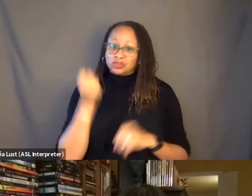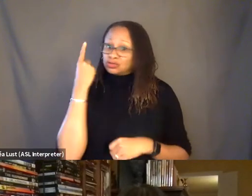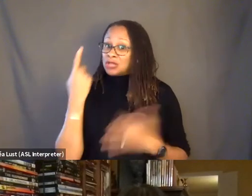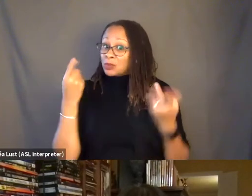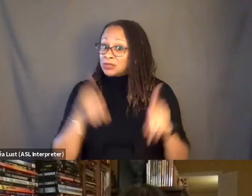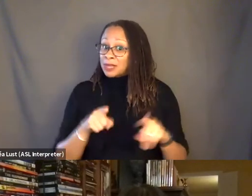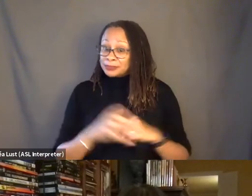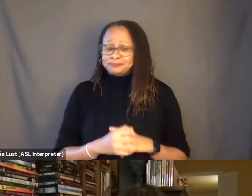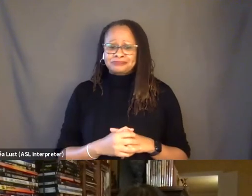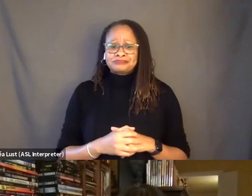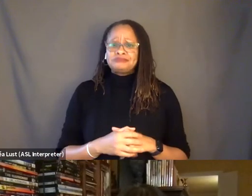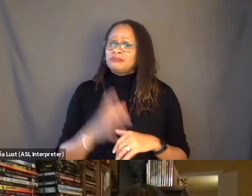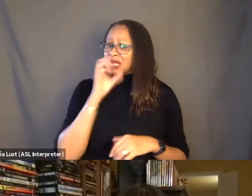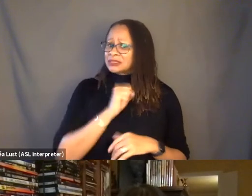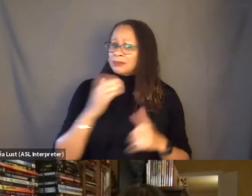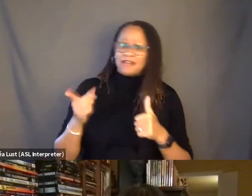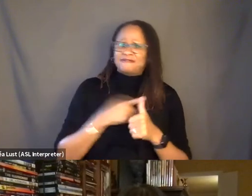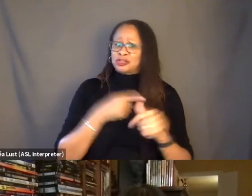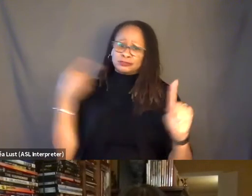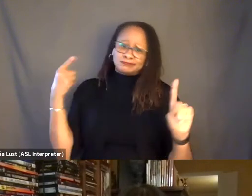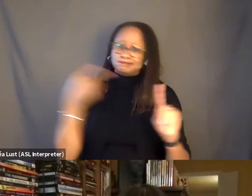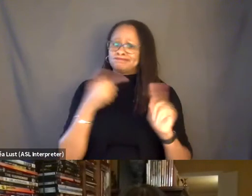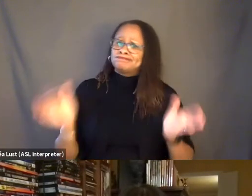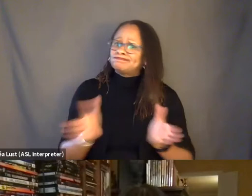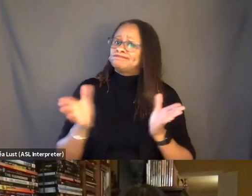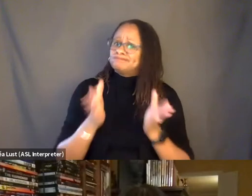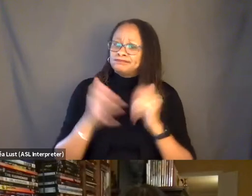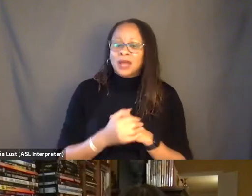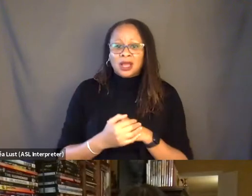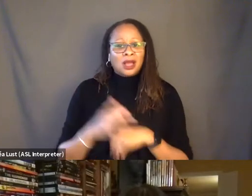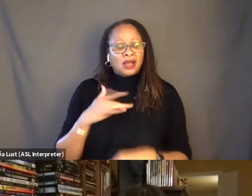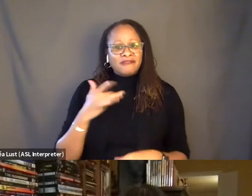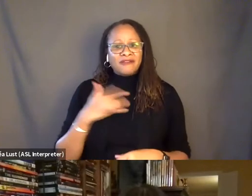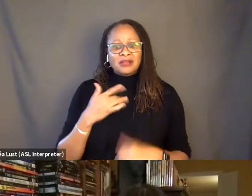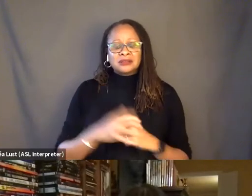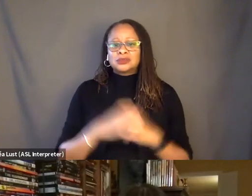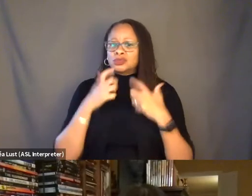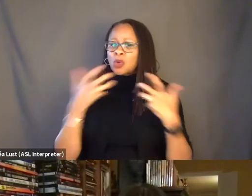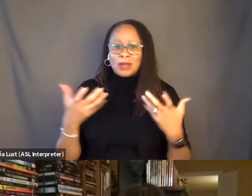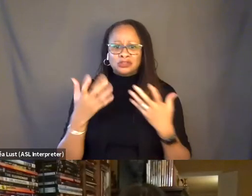I guess that was my first driver. And I felt like, you know, so much was coming at me